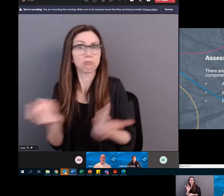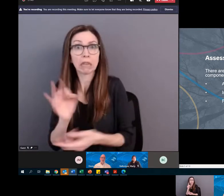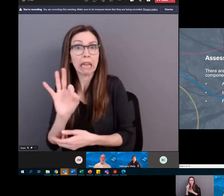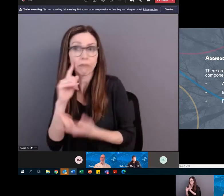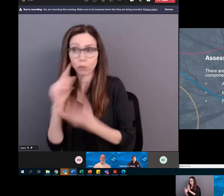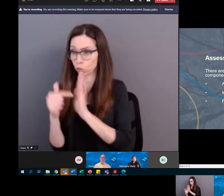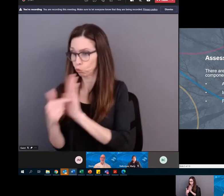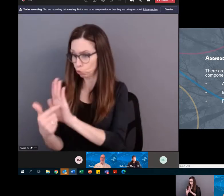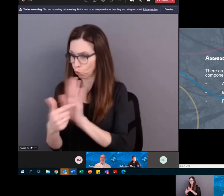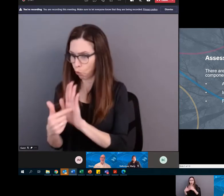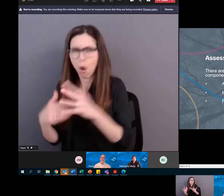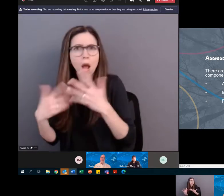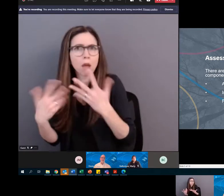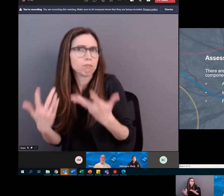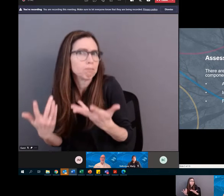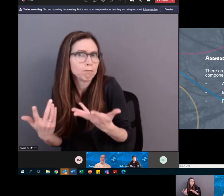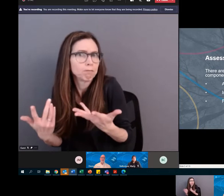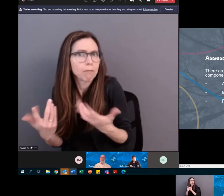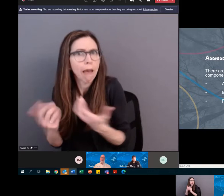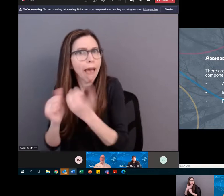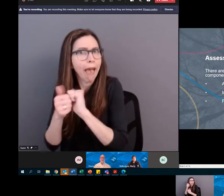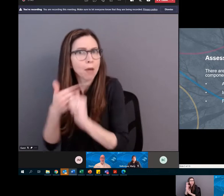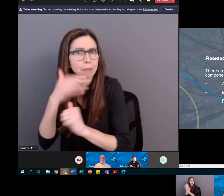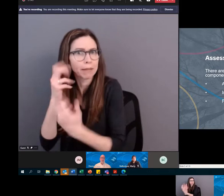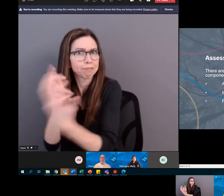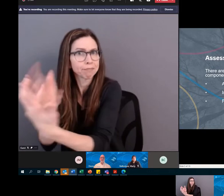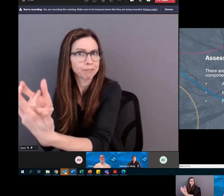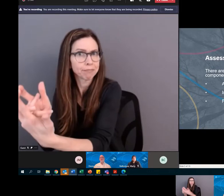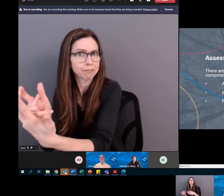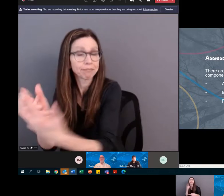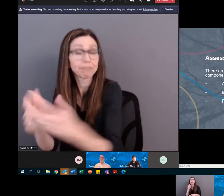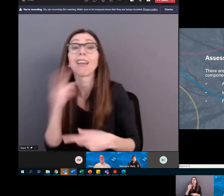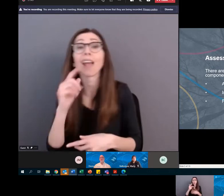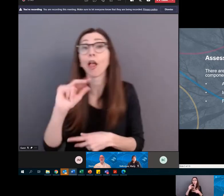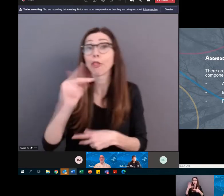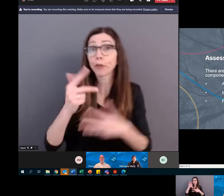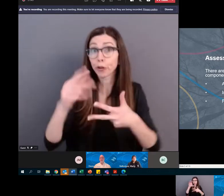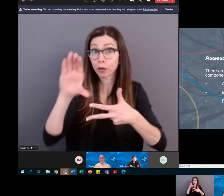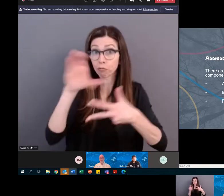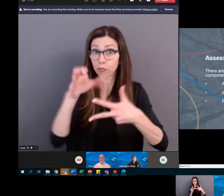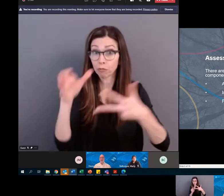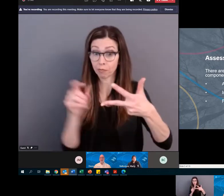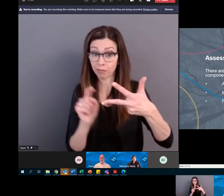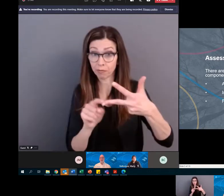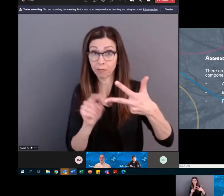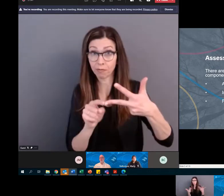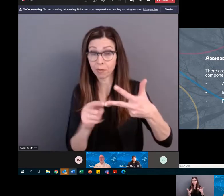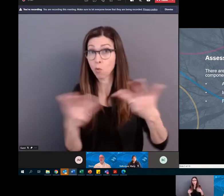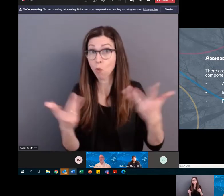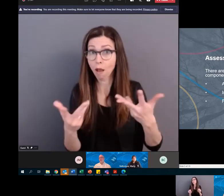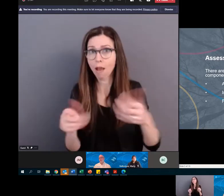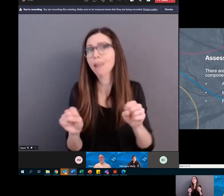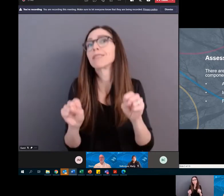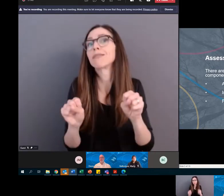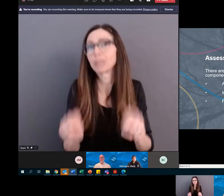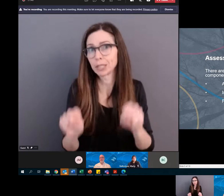context? And then the third and final assessment criterion